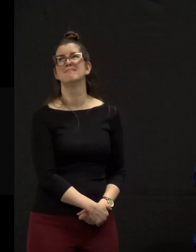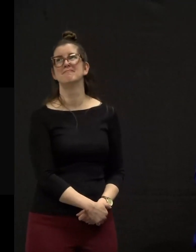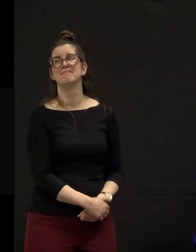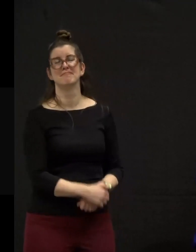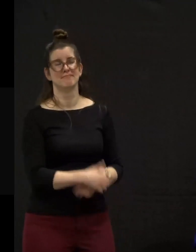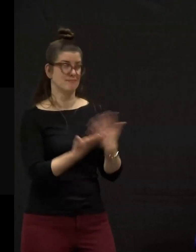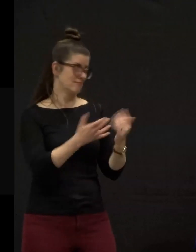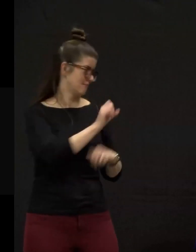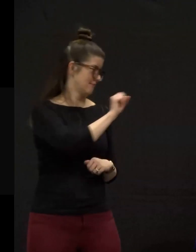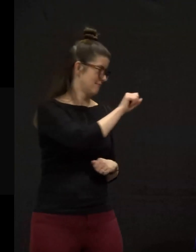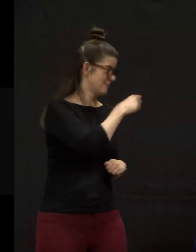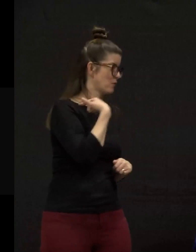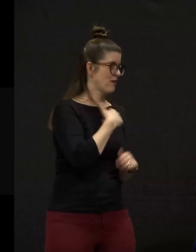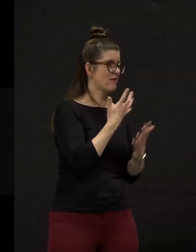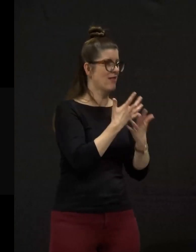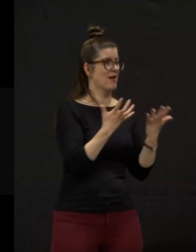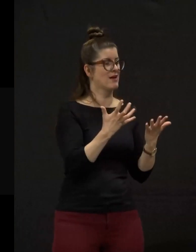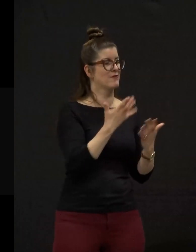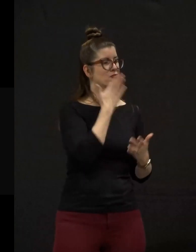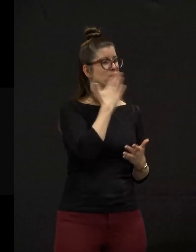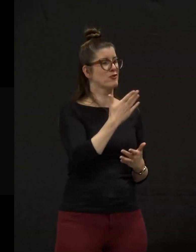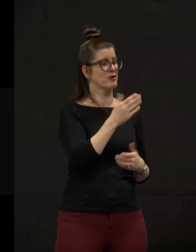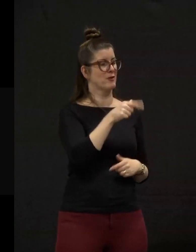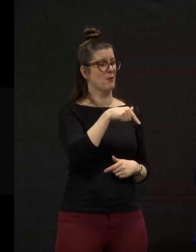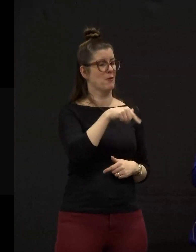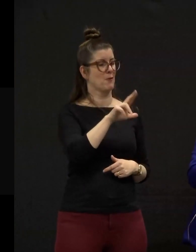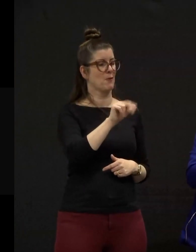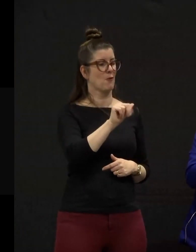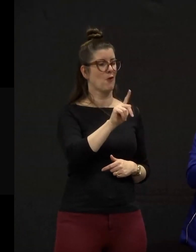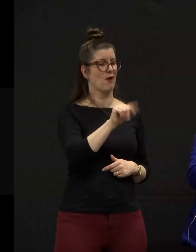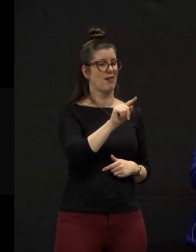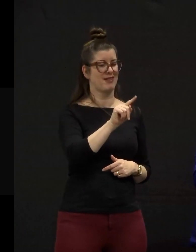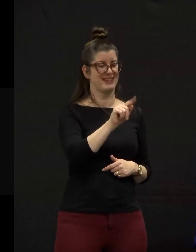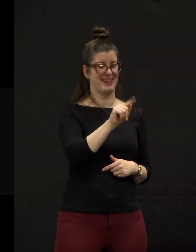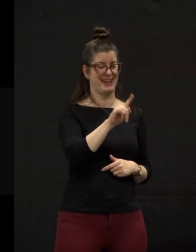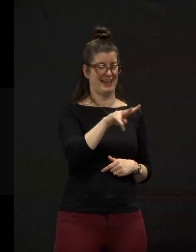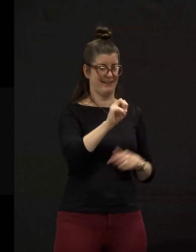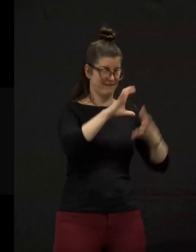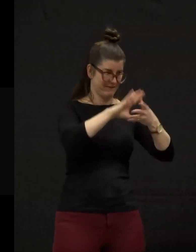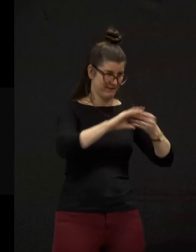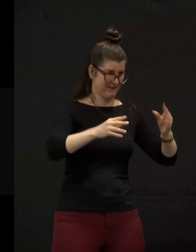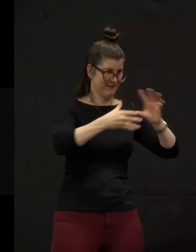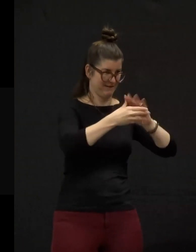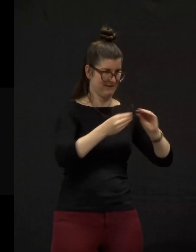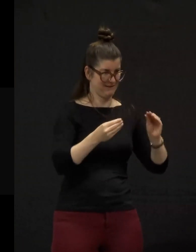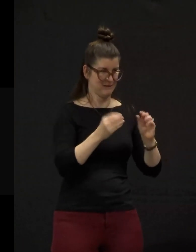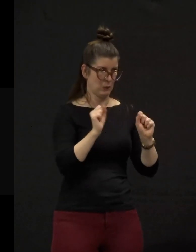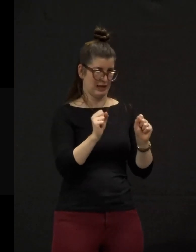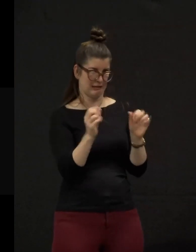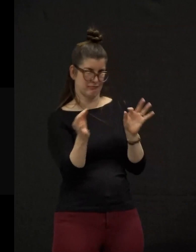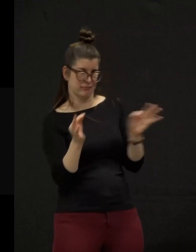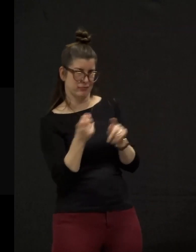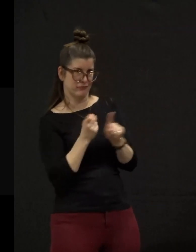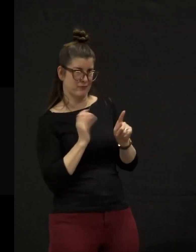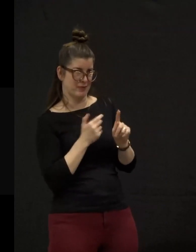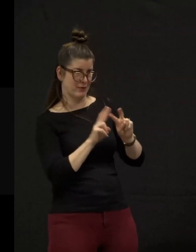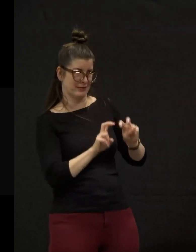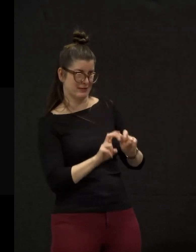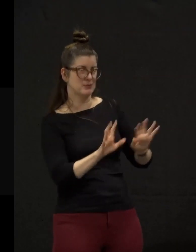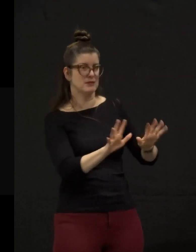Yes, we have a lot of qualitative examples. We can share stories from our assessments. Okay, and then the other. [Dr. Ryan] Absolutely.